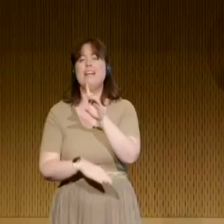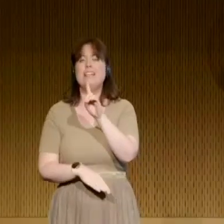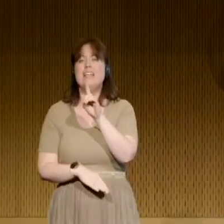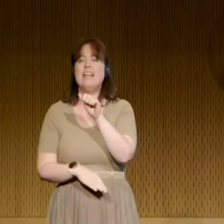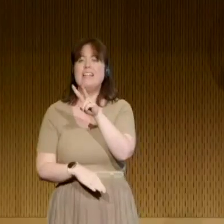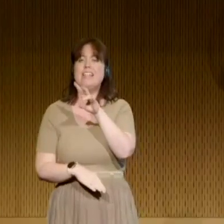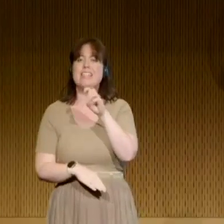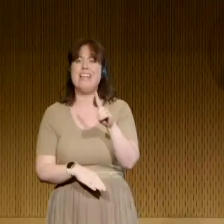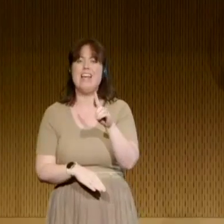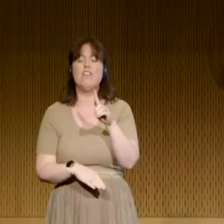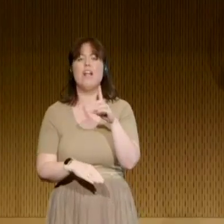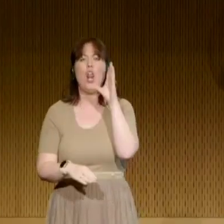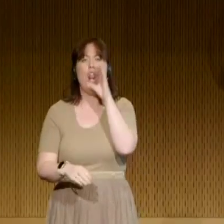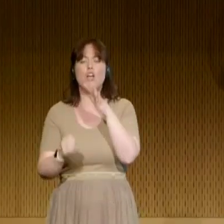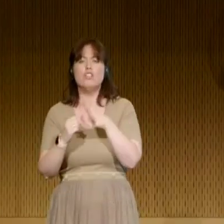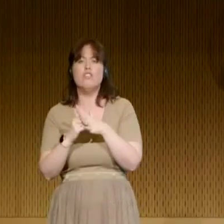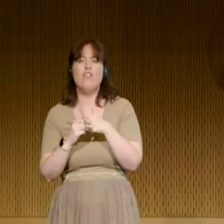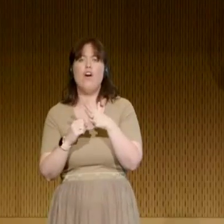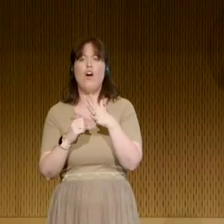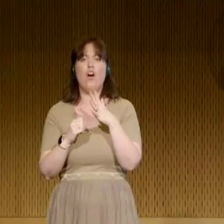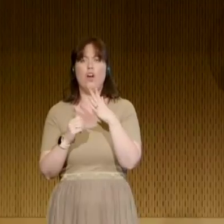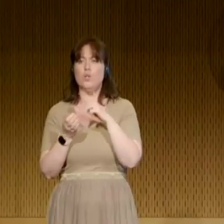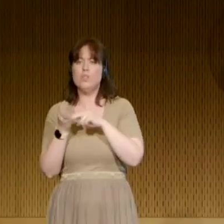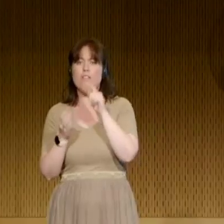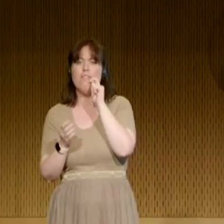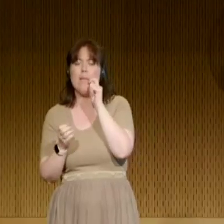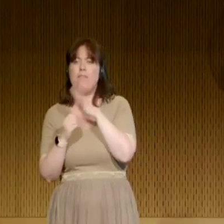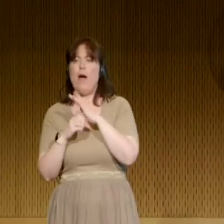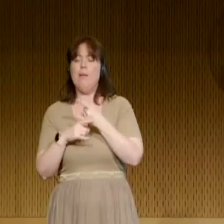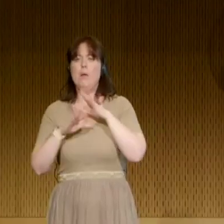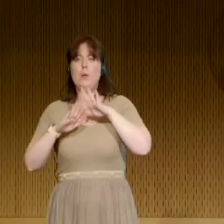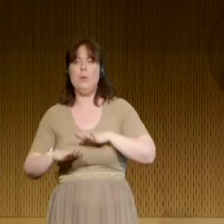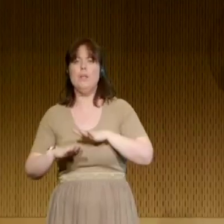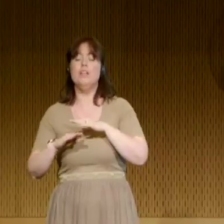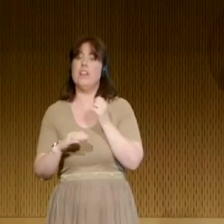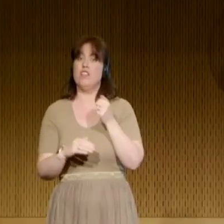try and manage his stress in terms of vaping. So this is a real world case scenario that our